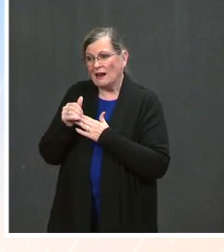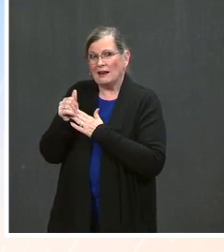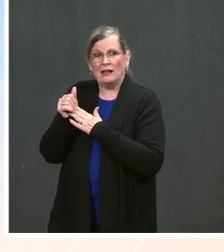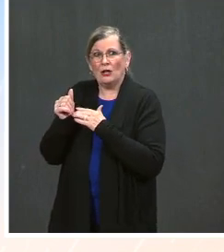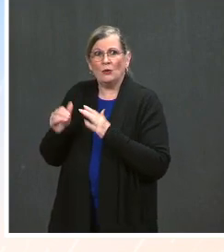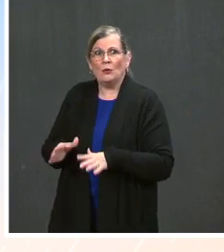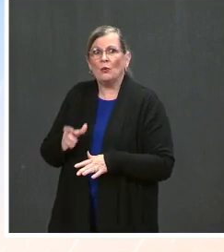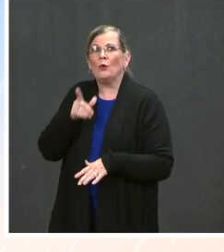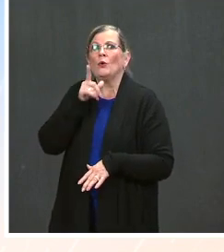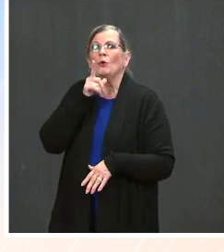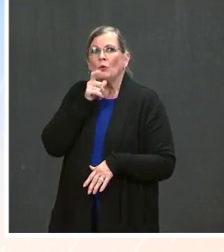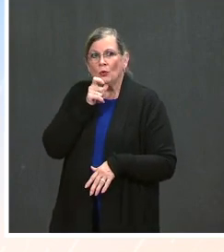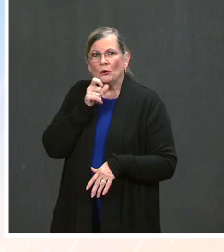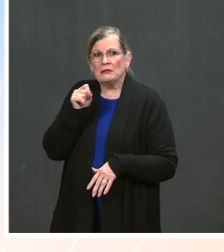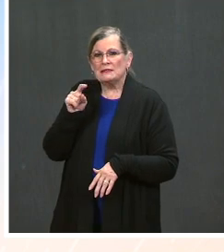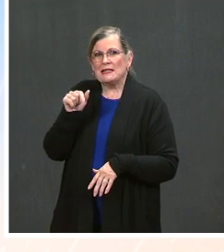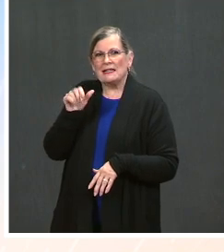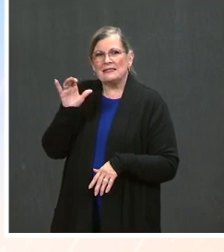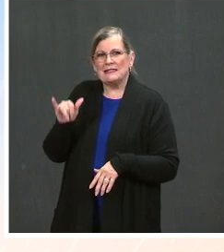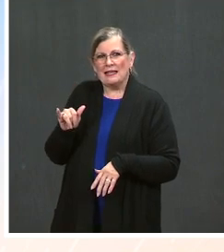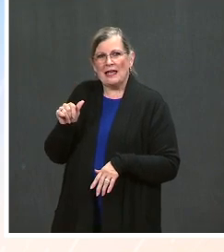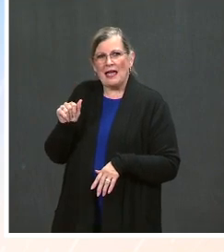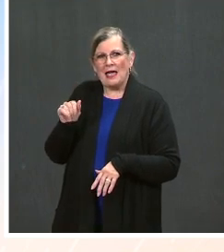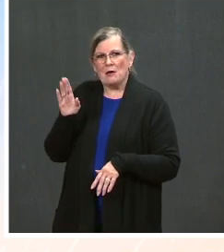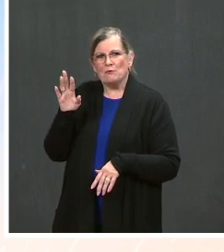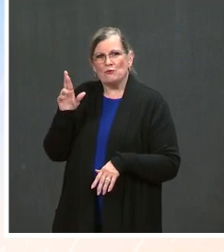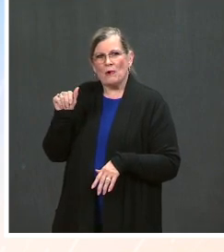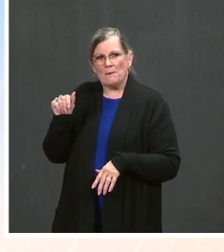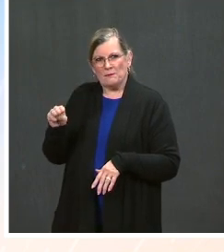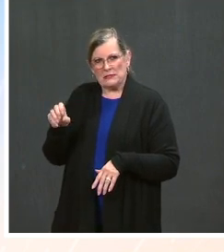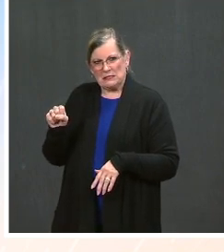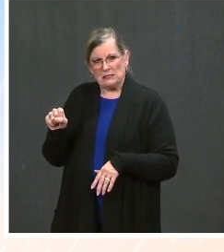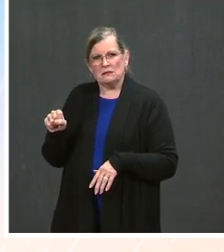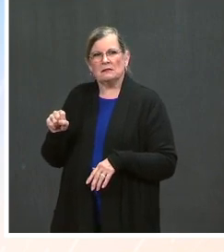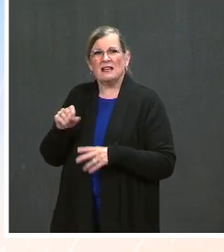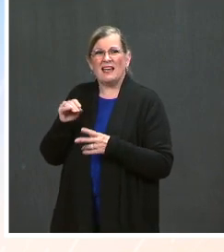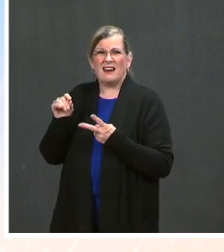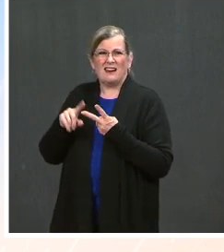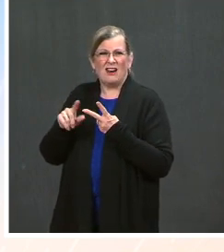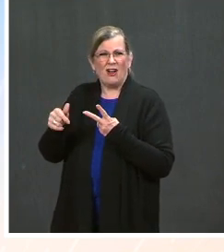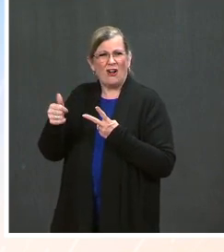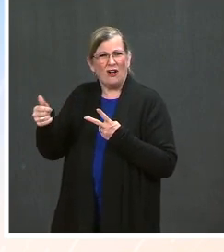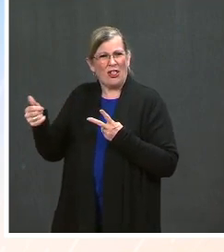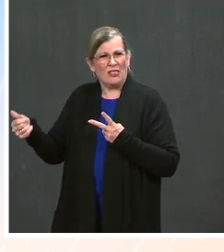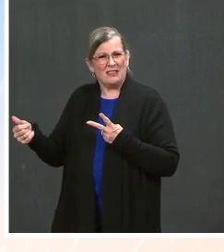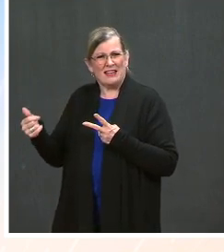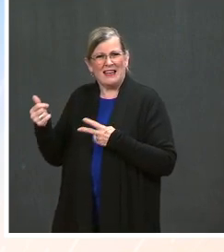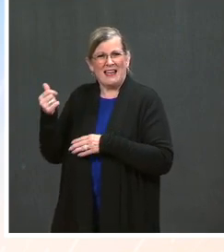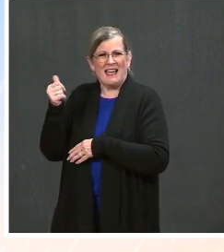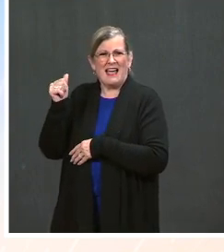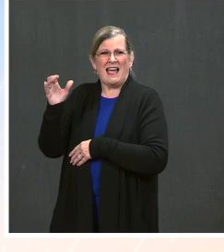implementing grassroots activism across the country. So there are a lot of roles the President can play. I would just put it in a different category